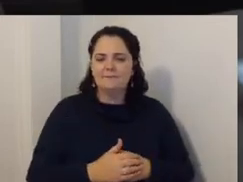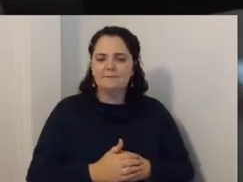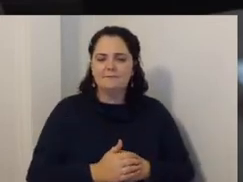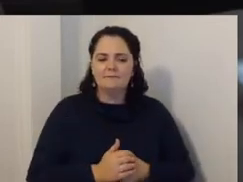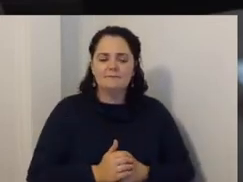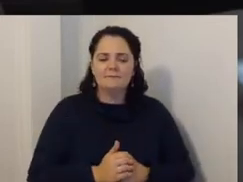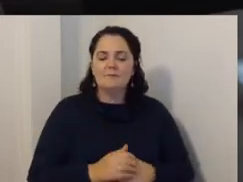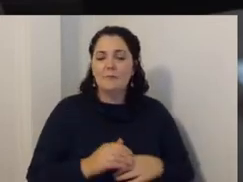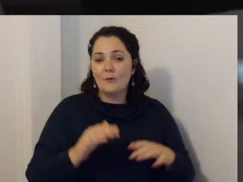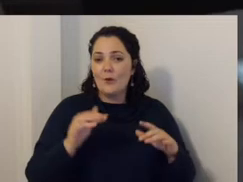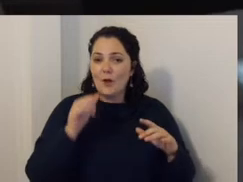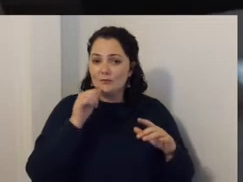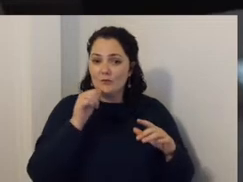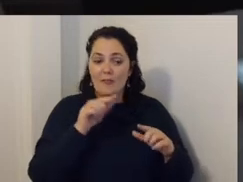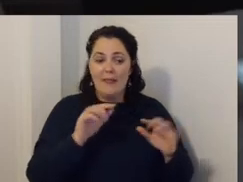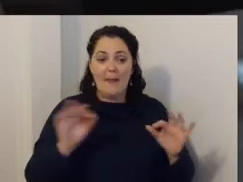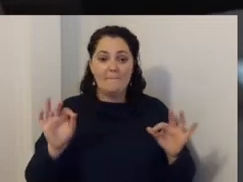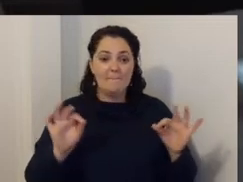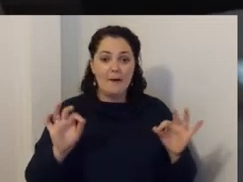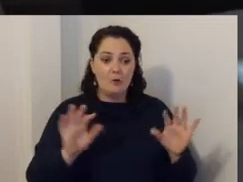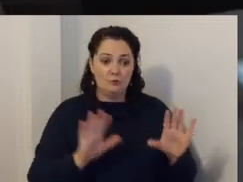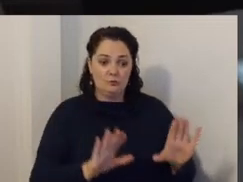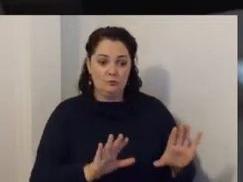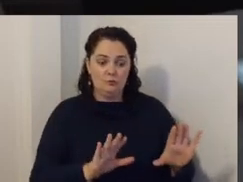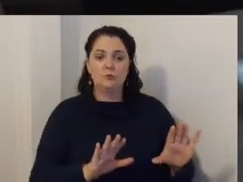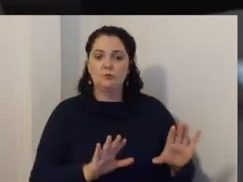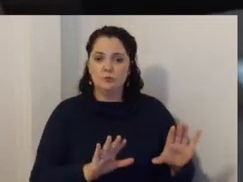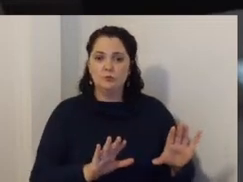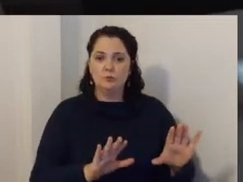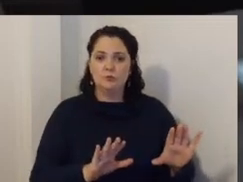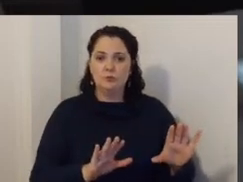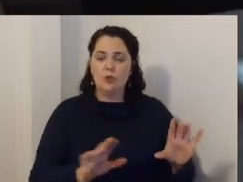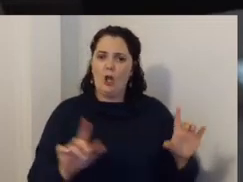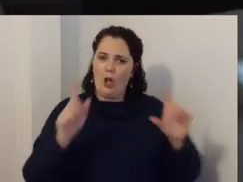obviously if you look at this whole pose you've got a lot happening between Rachel's knees and her